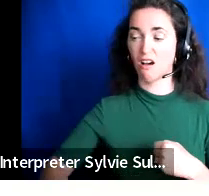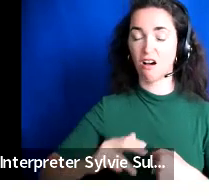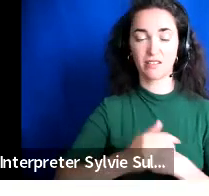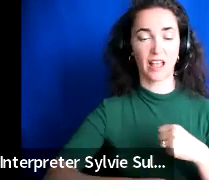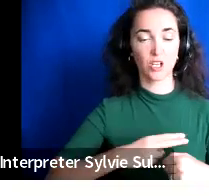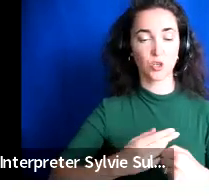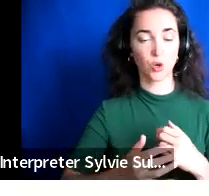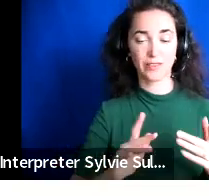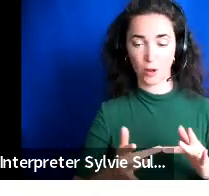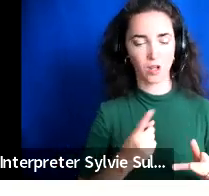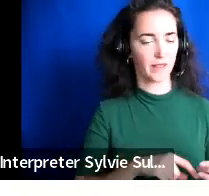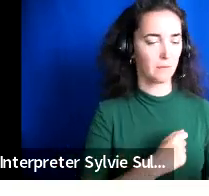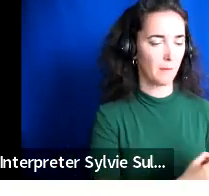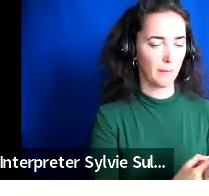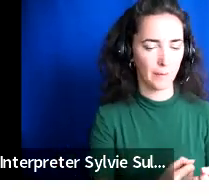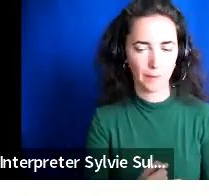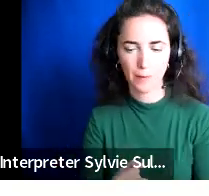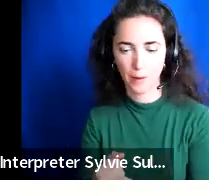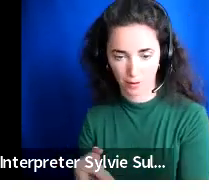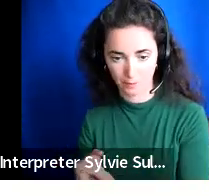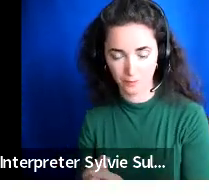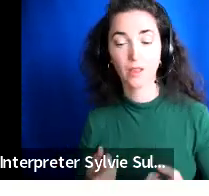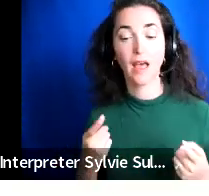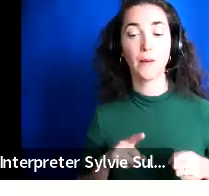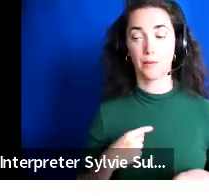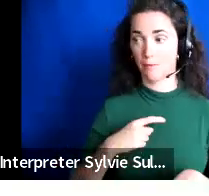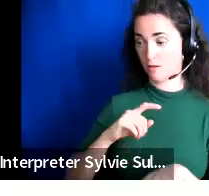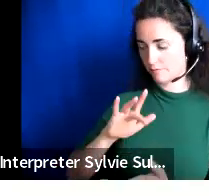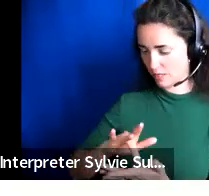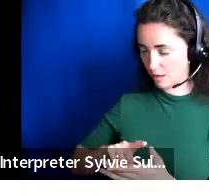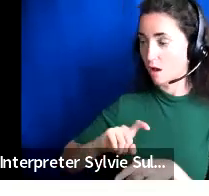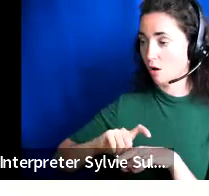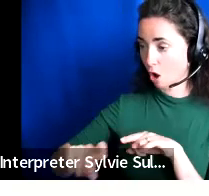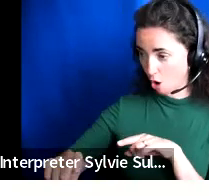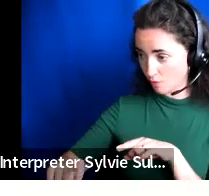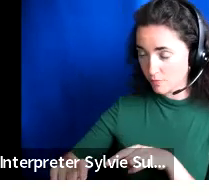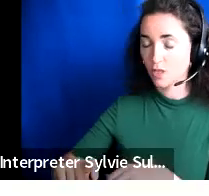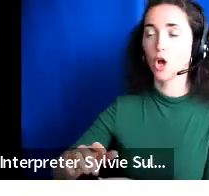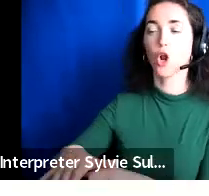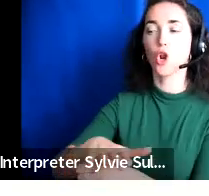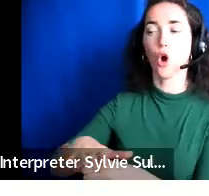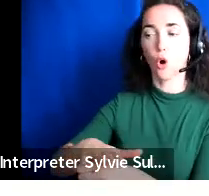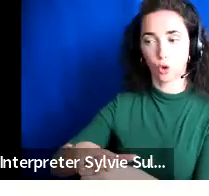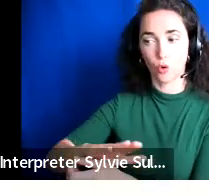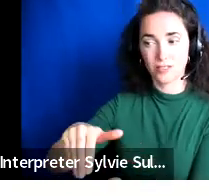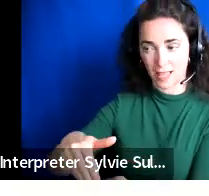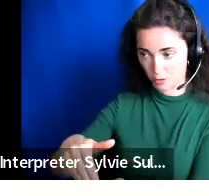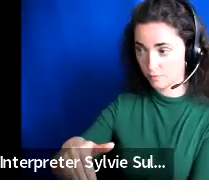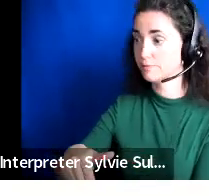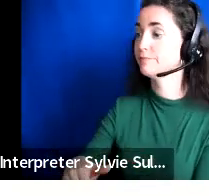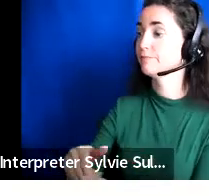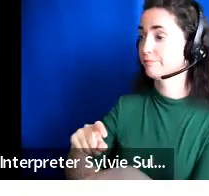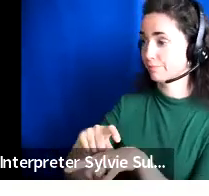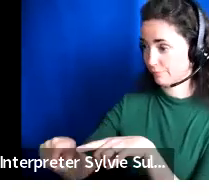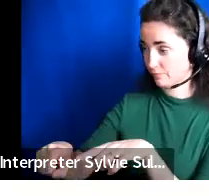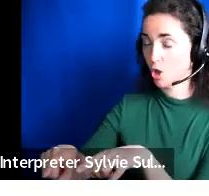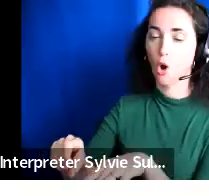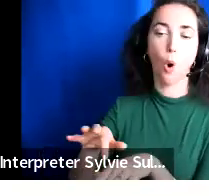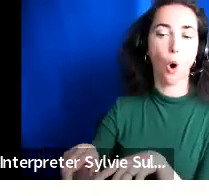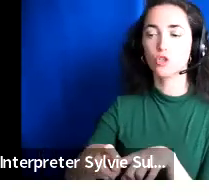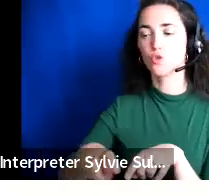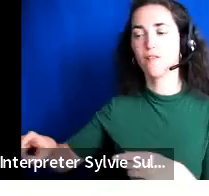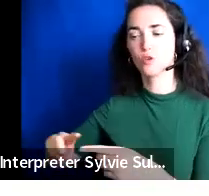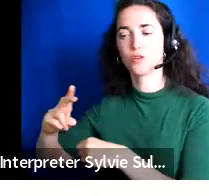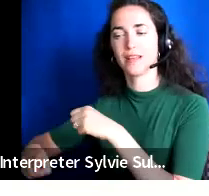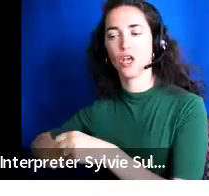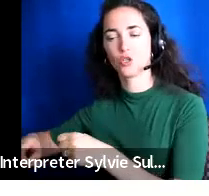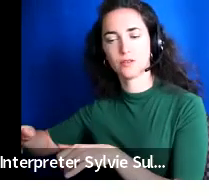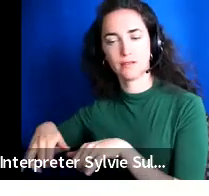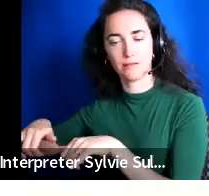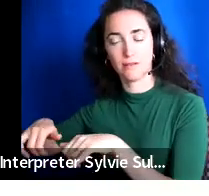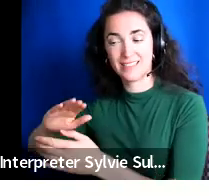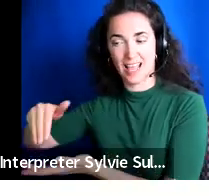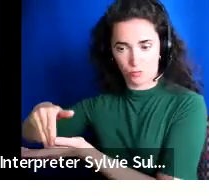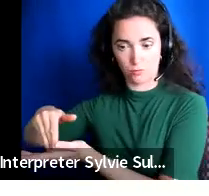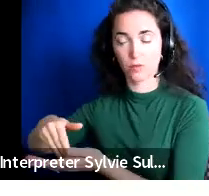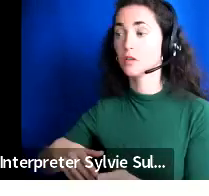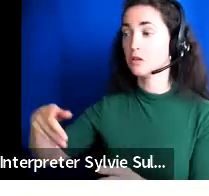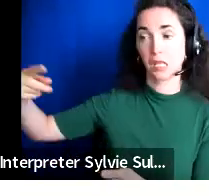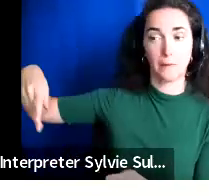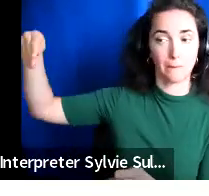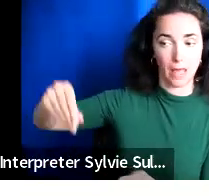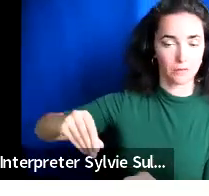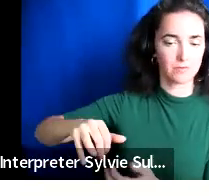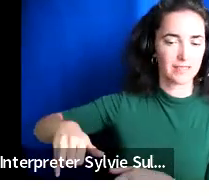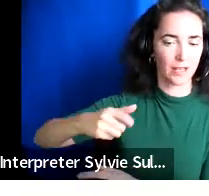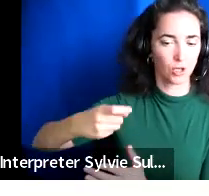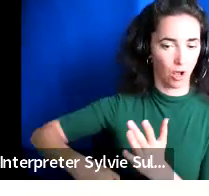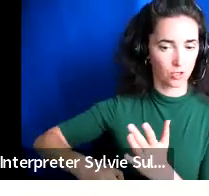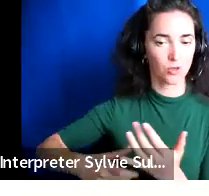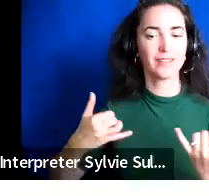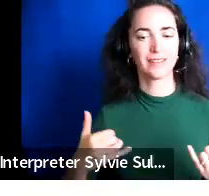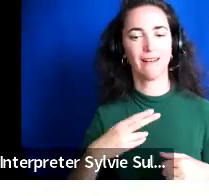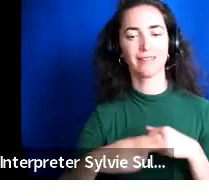So it routes a call through the network to a local crisis center or a national backup center, and it pays for the incoming call charges, and it sets clinical, standard and sector wide best practices and provides constant quality